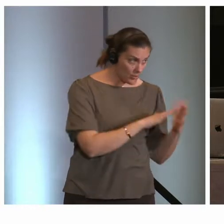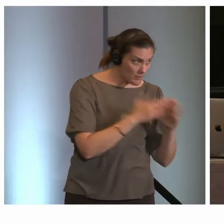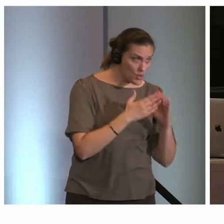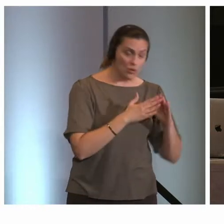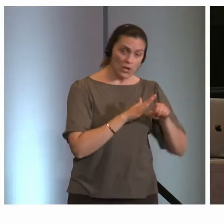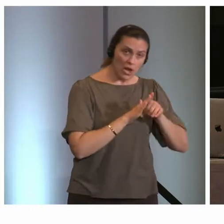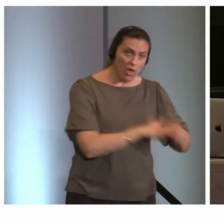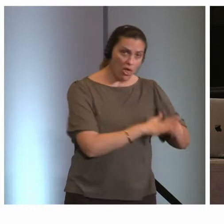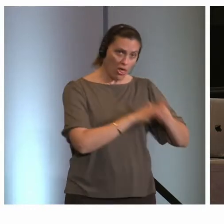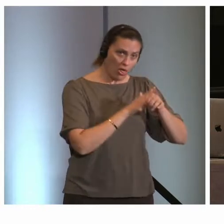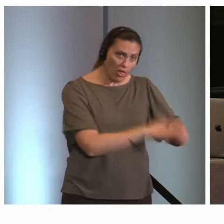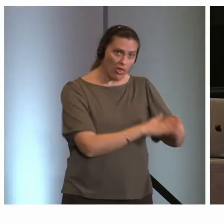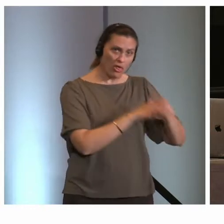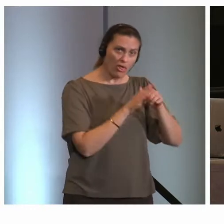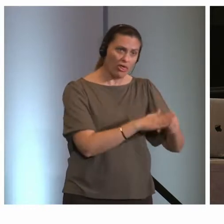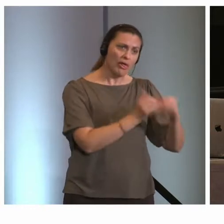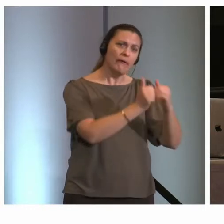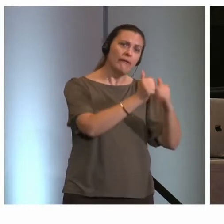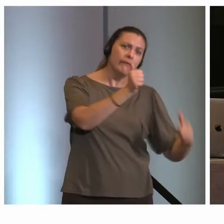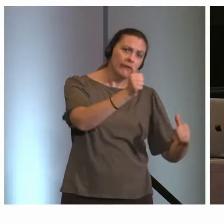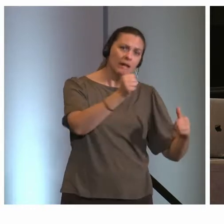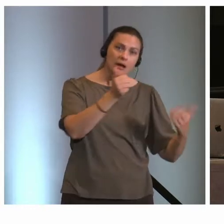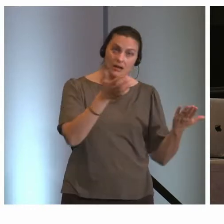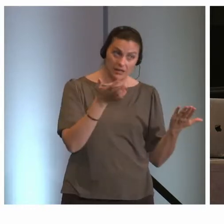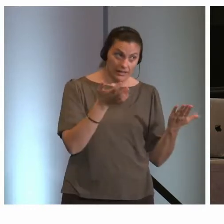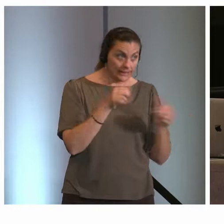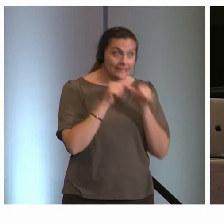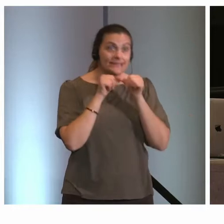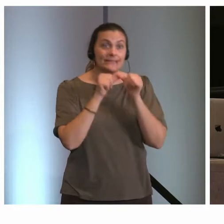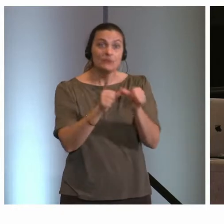him about how, yes, he's a marquee name, absolutely, but our community is not going to get to that point, if we